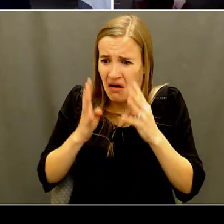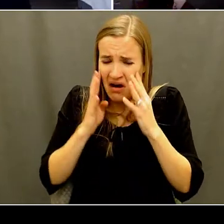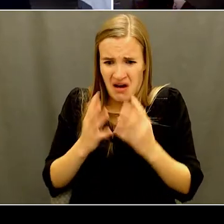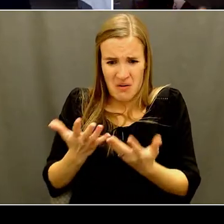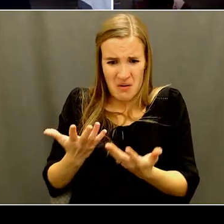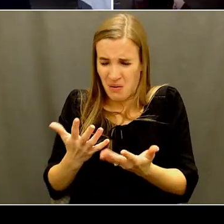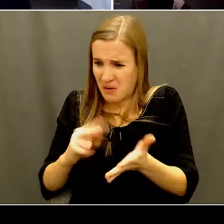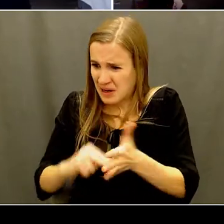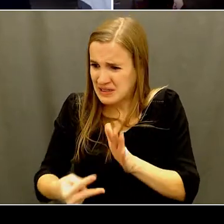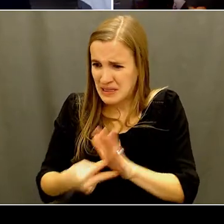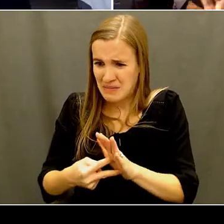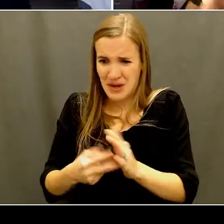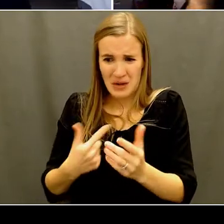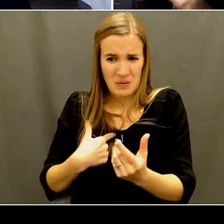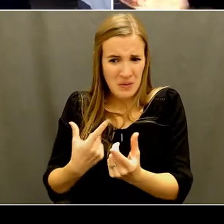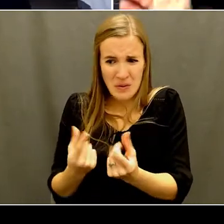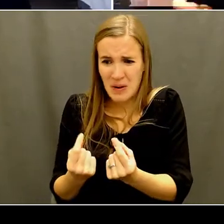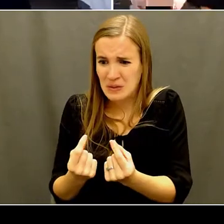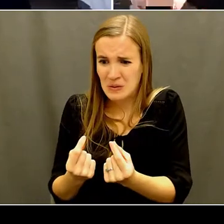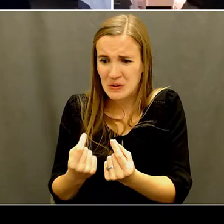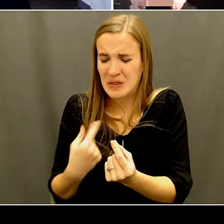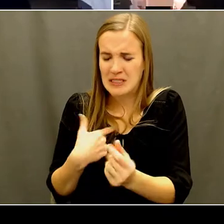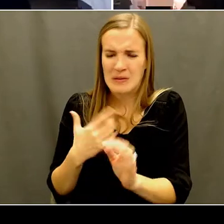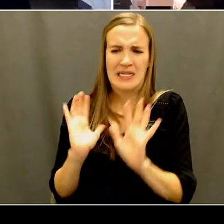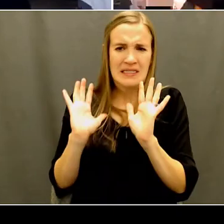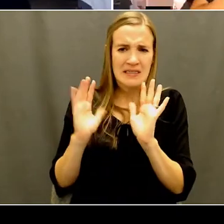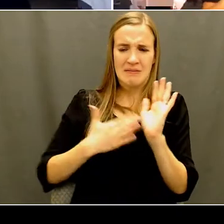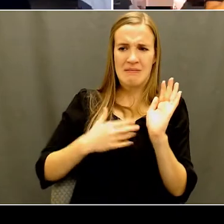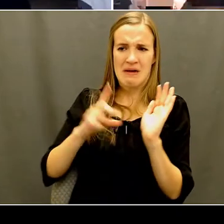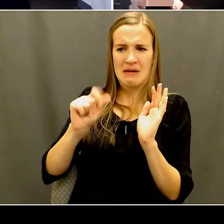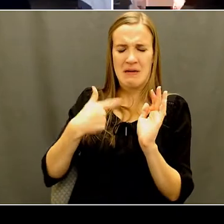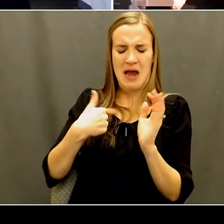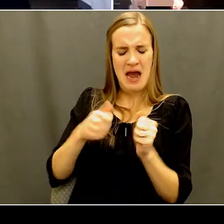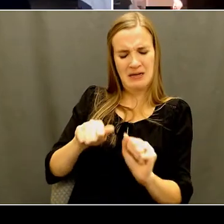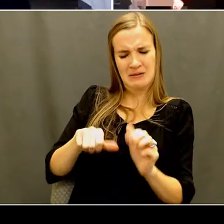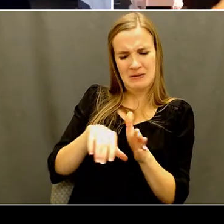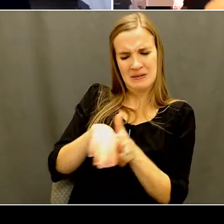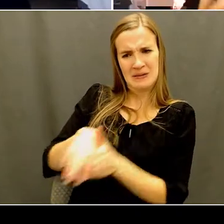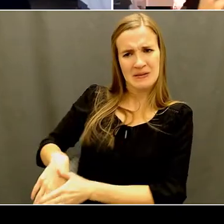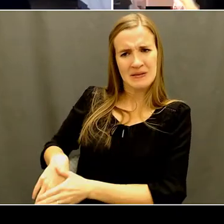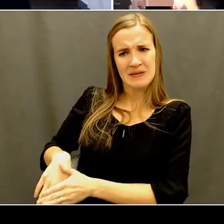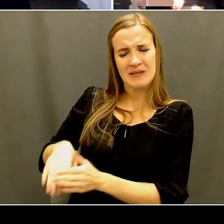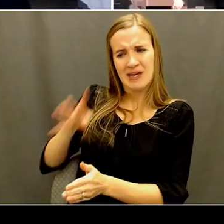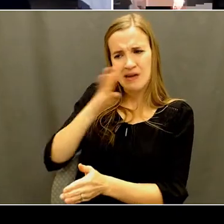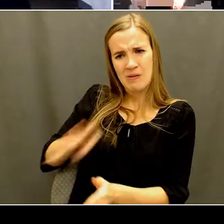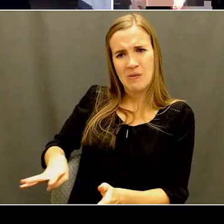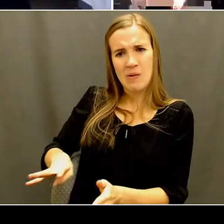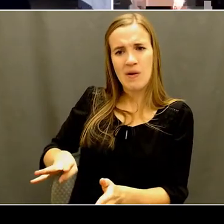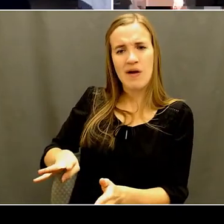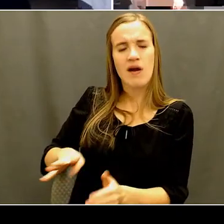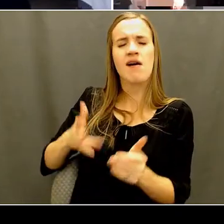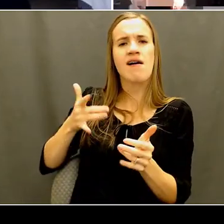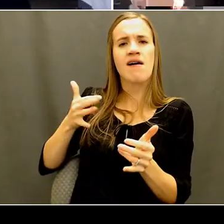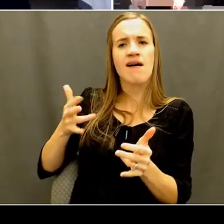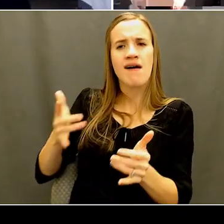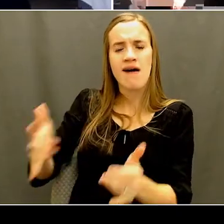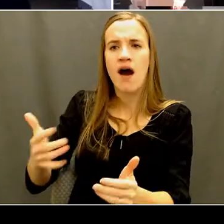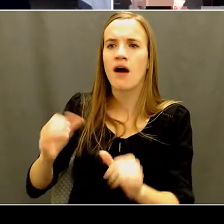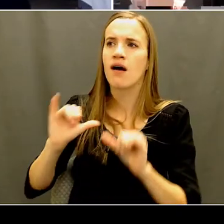information? So that's when I steered away from it. But then I think like you were saying, having that community having those mentors coming to you, and